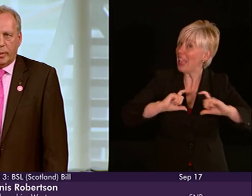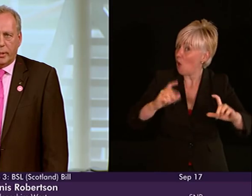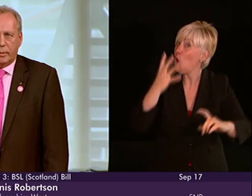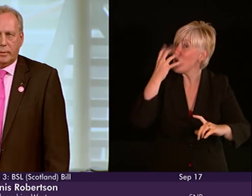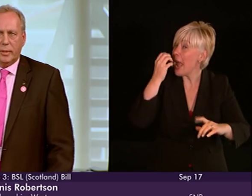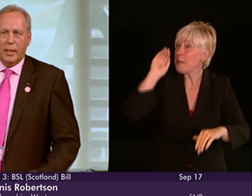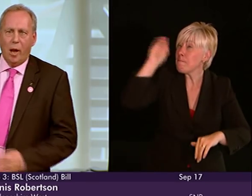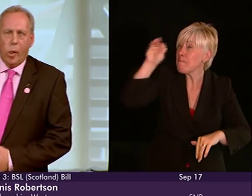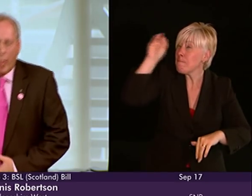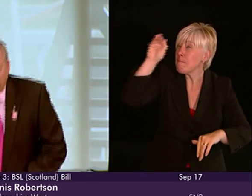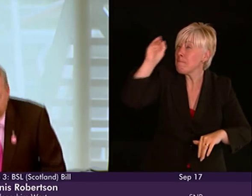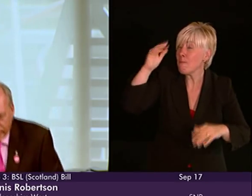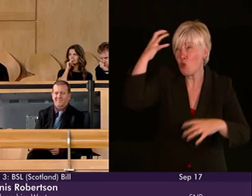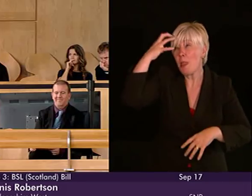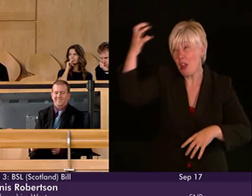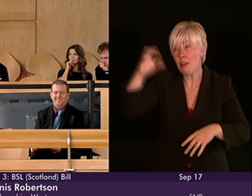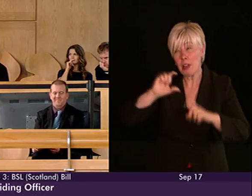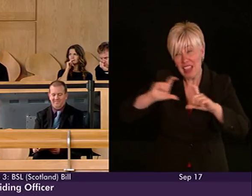Government.